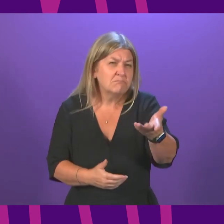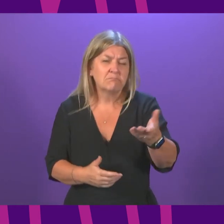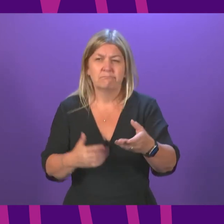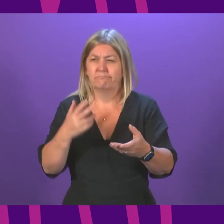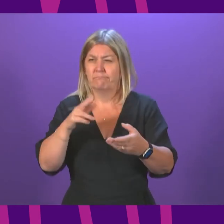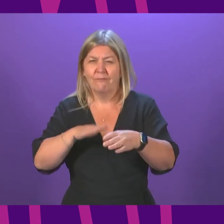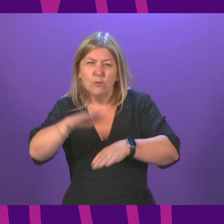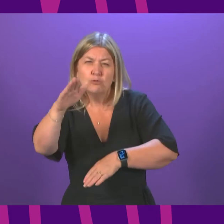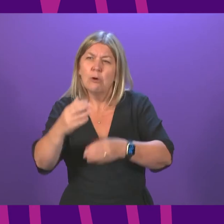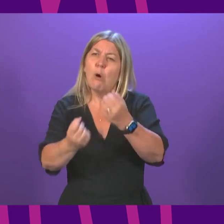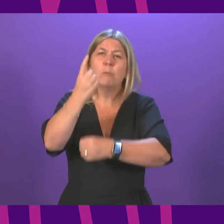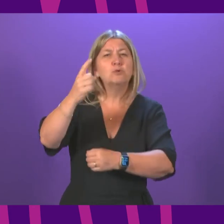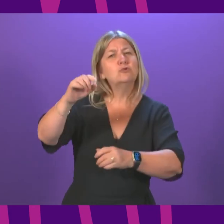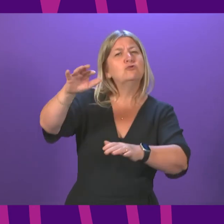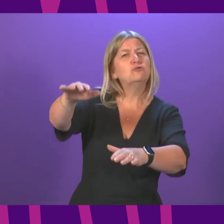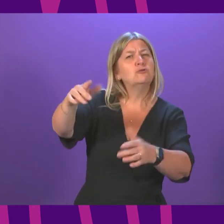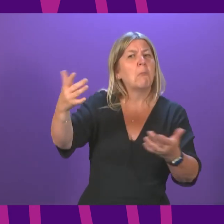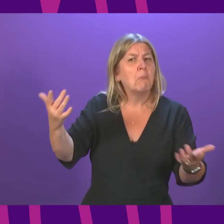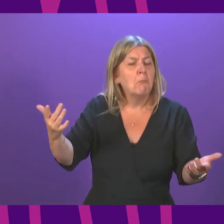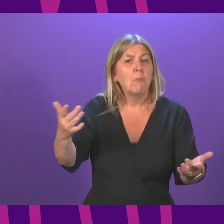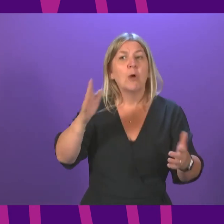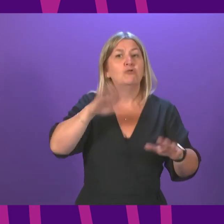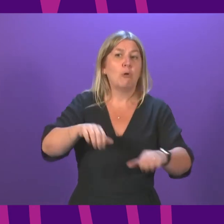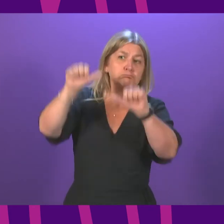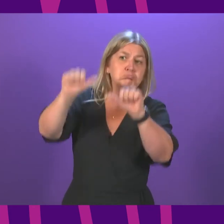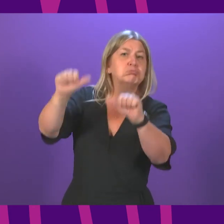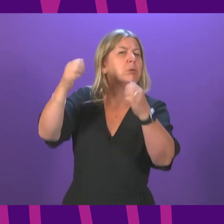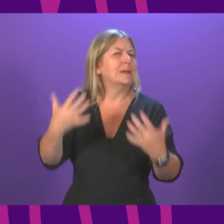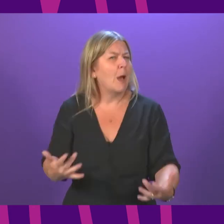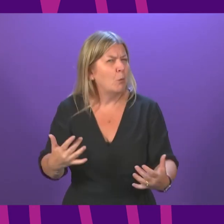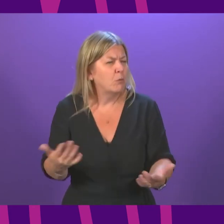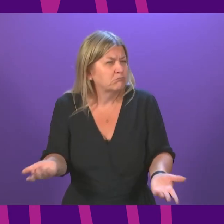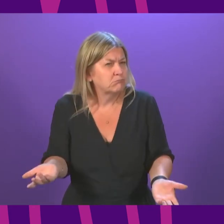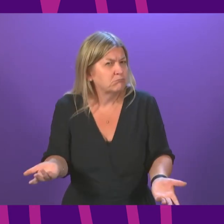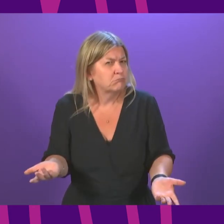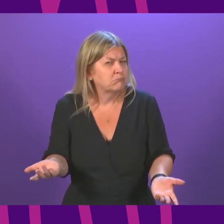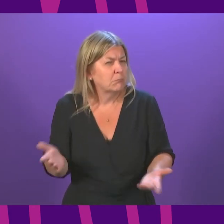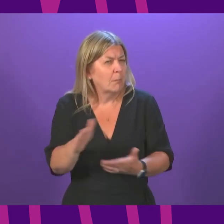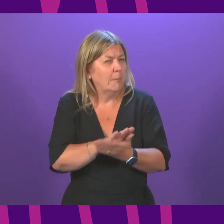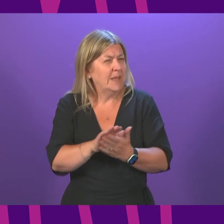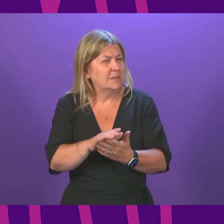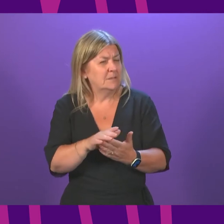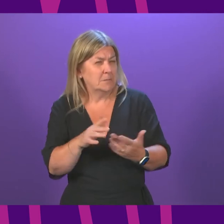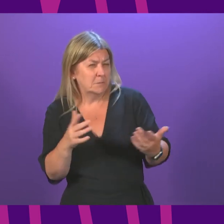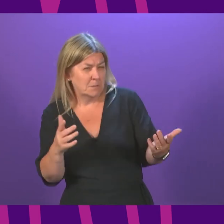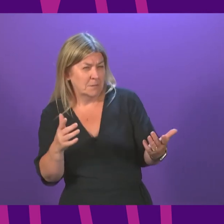opportunities and we are not going to endorse them now, surely that is a tacit agreement that the current damaging status quo is acceptable.